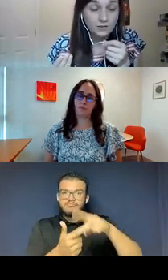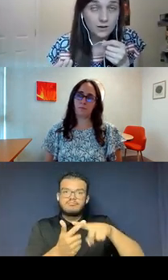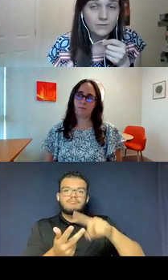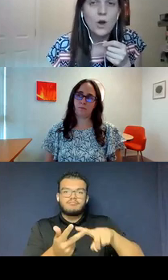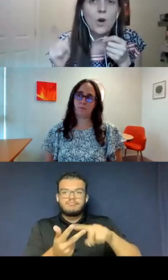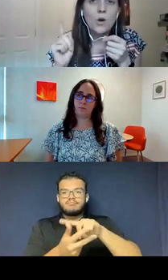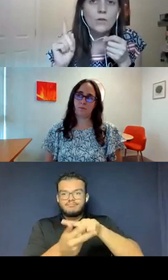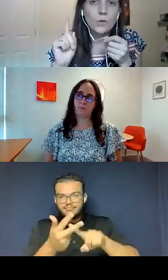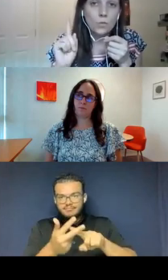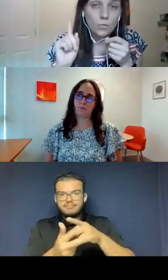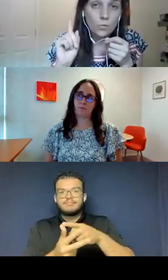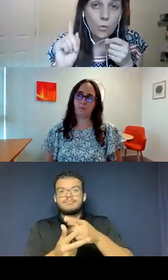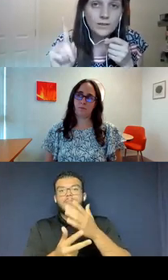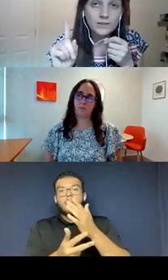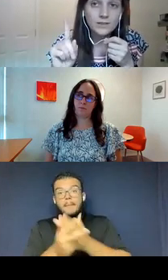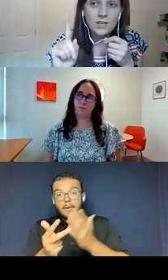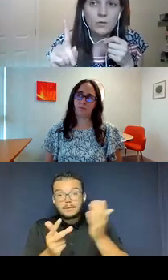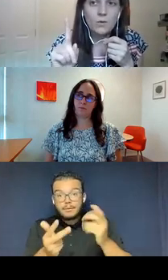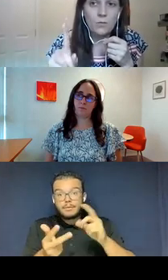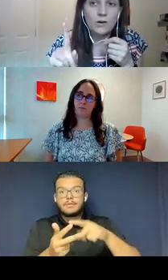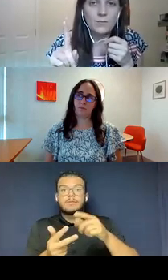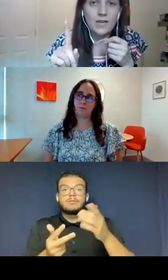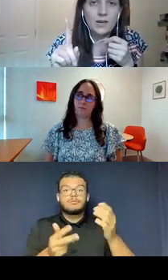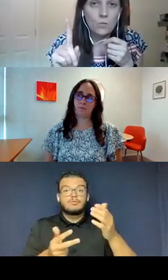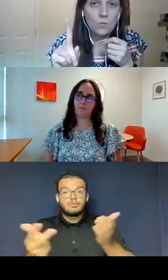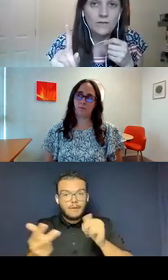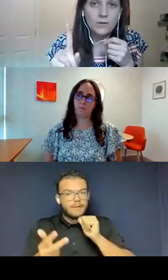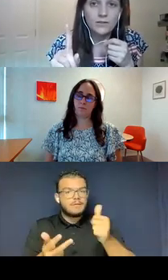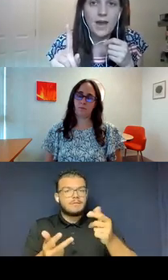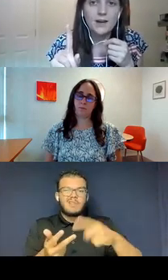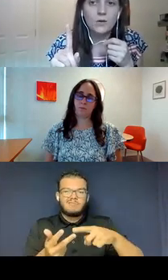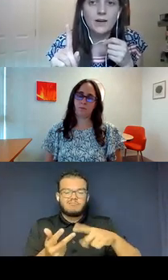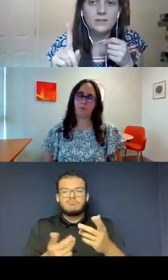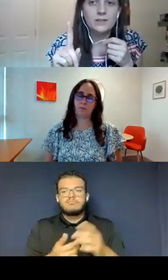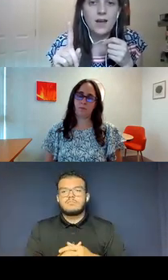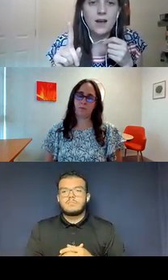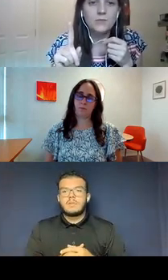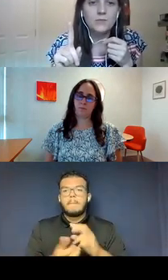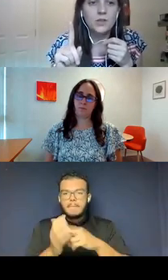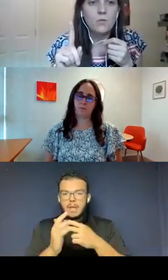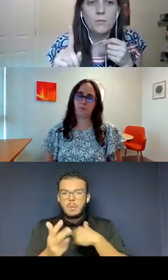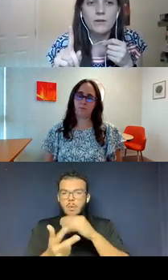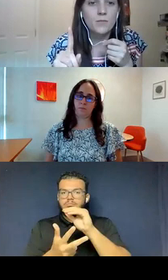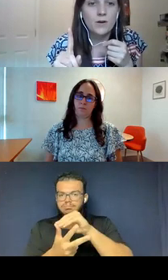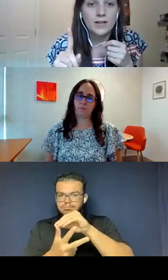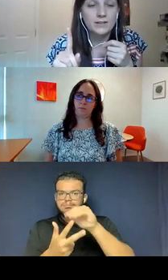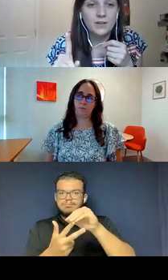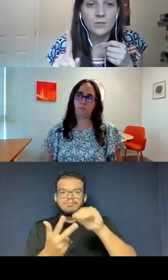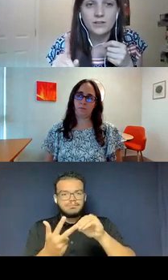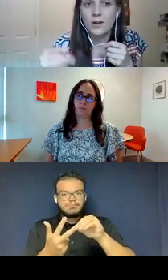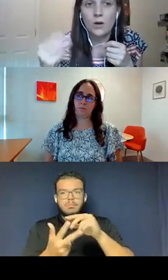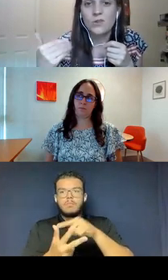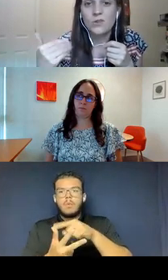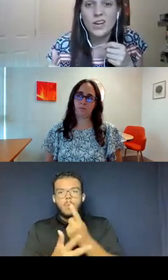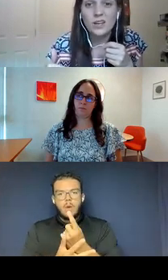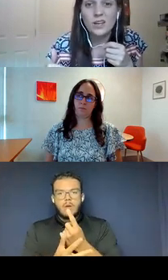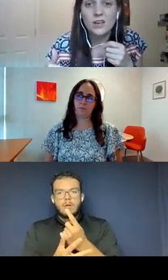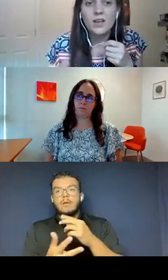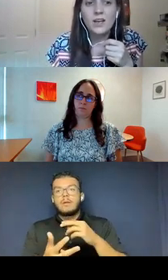served for once that you will report them in one of those categories. So you won't be reporting a single person in all three.